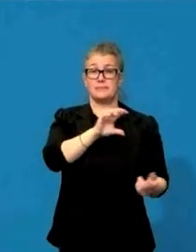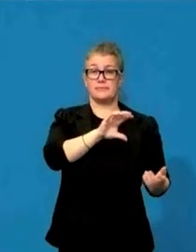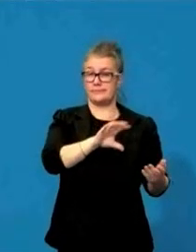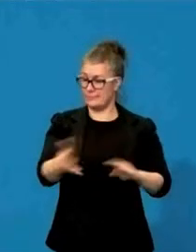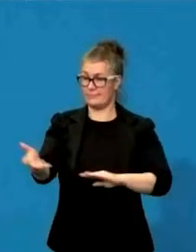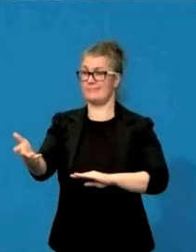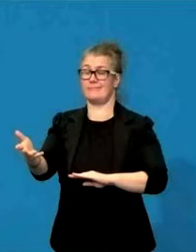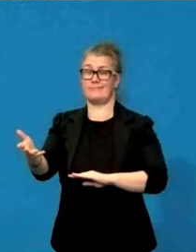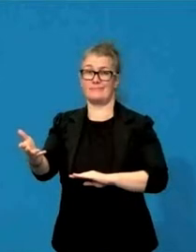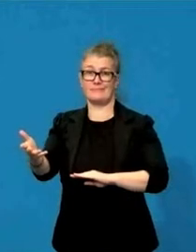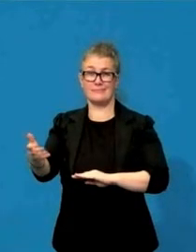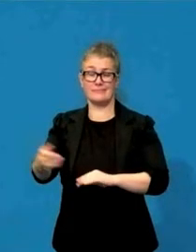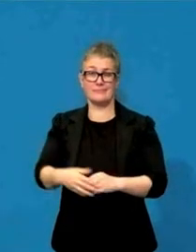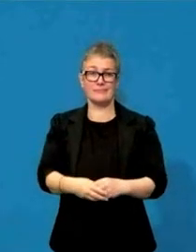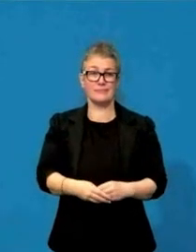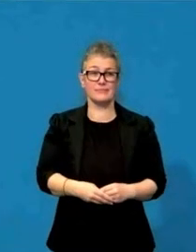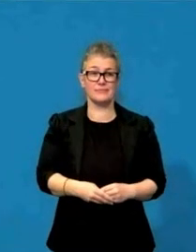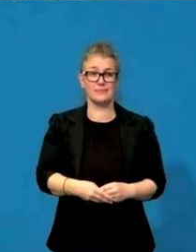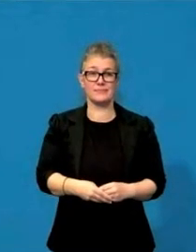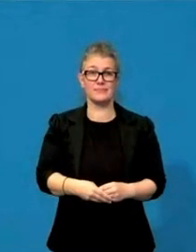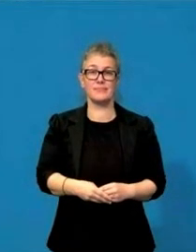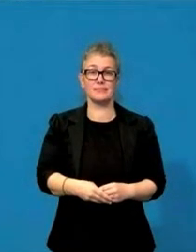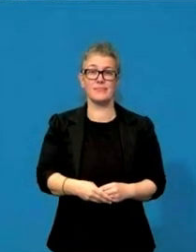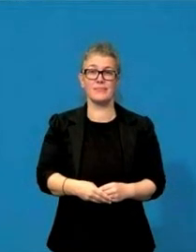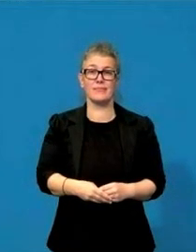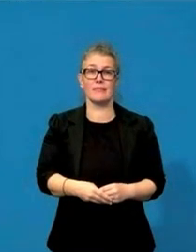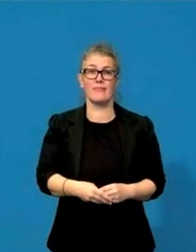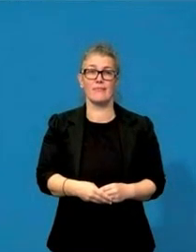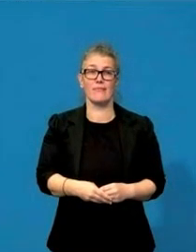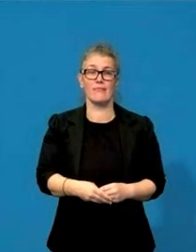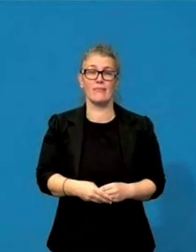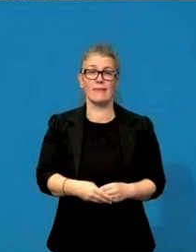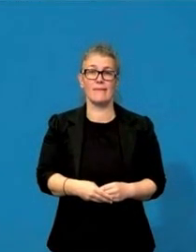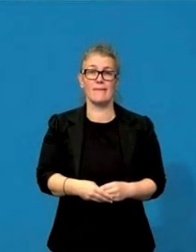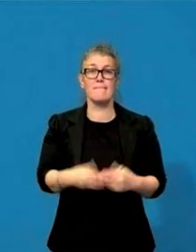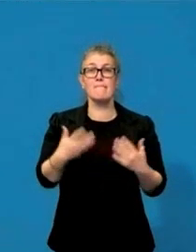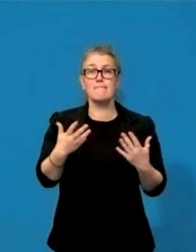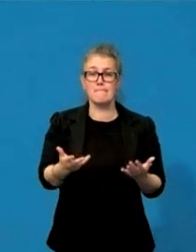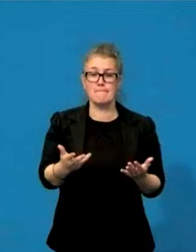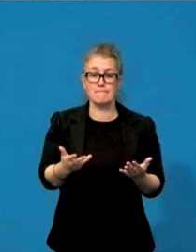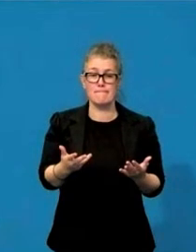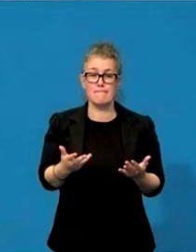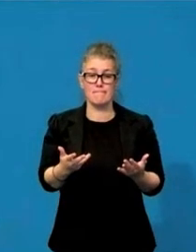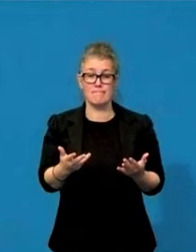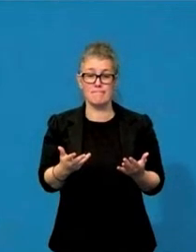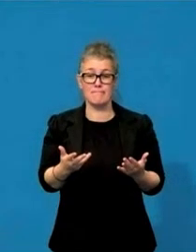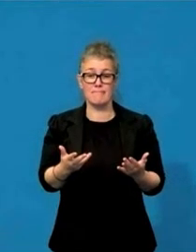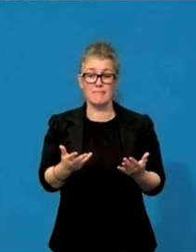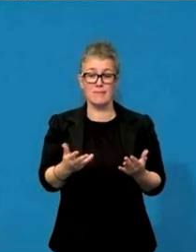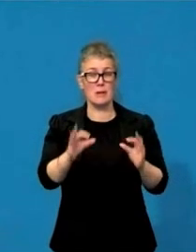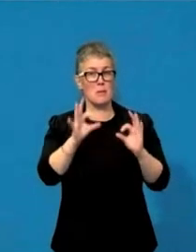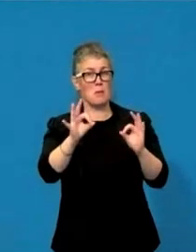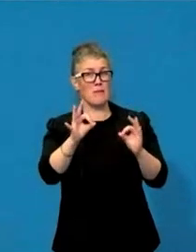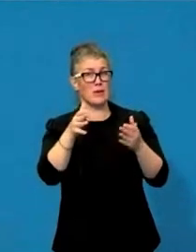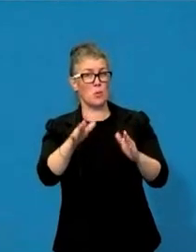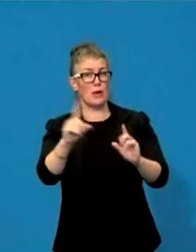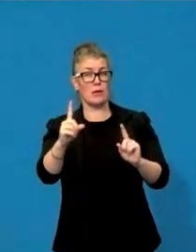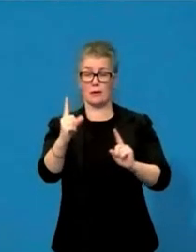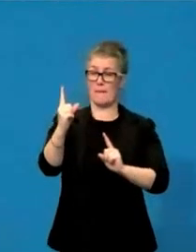quite so good. So the idea of being a mentor for the kid is - or for the person has